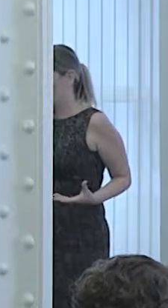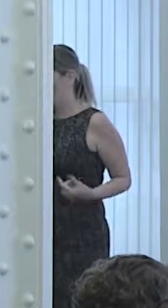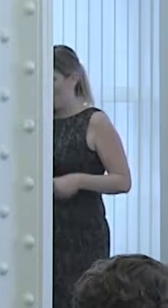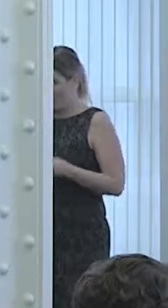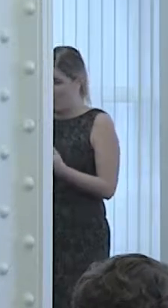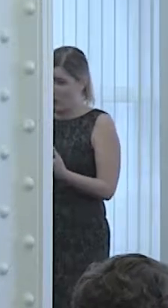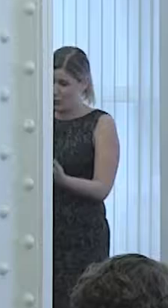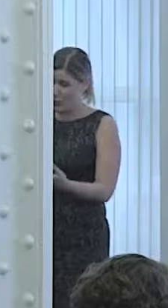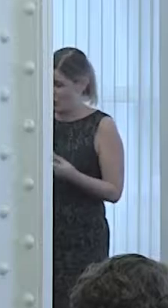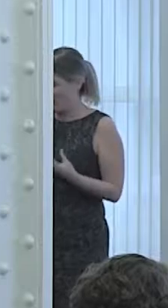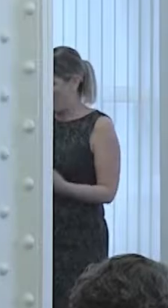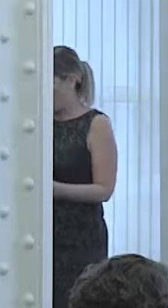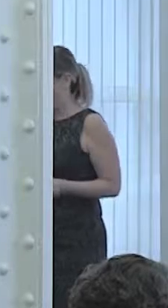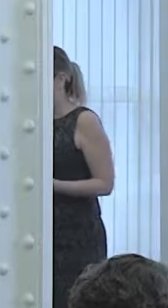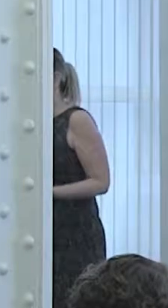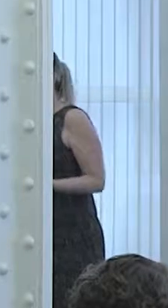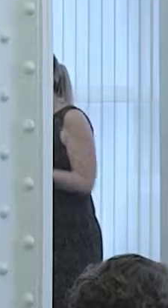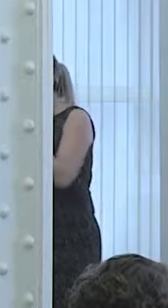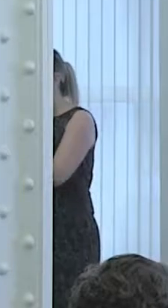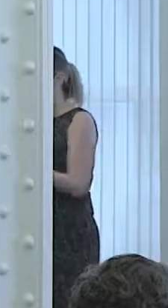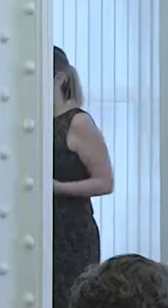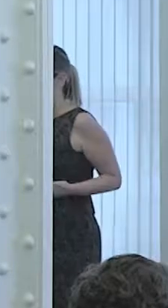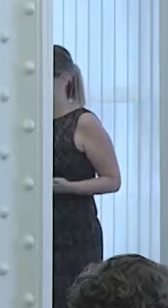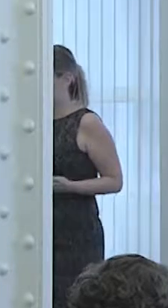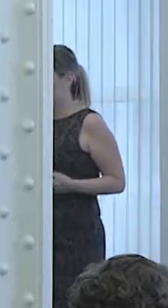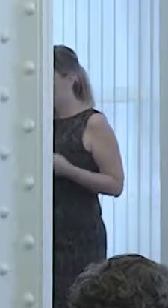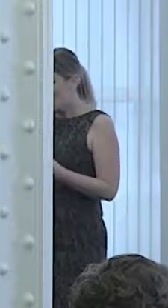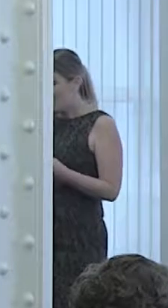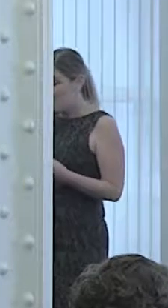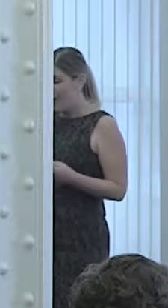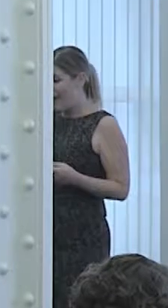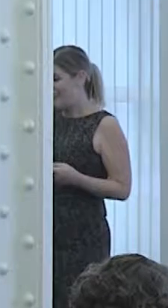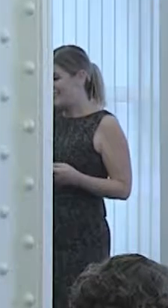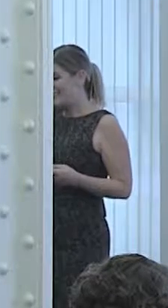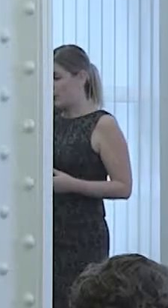We don't care about you, we don't care about your walker, oh really? You got sensory overload? Sorry about that.